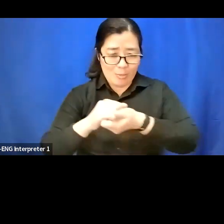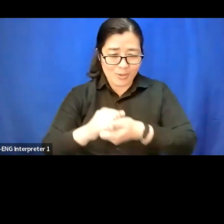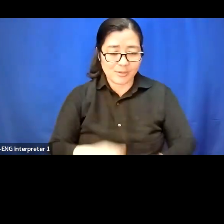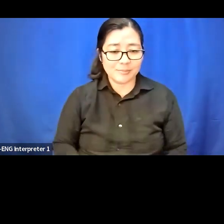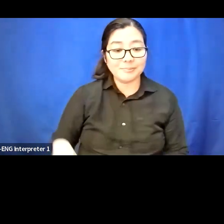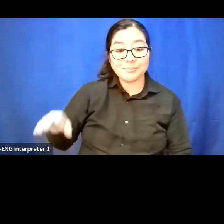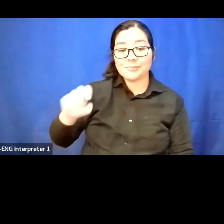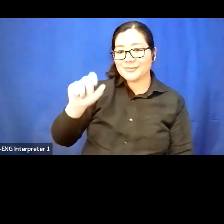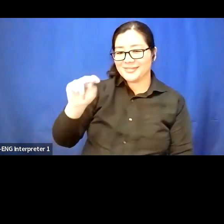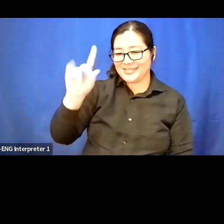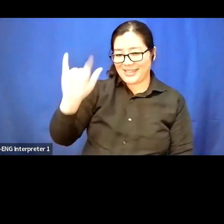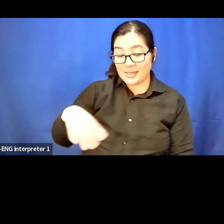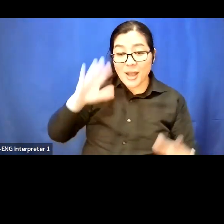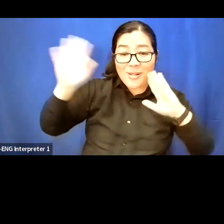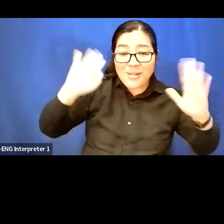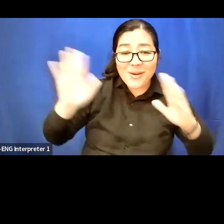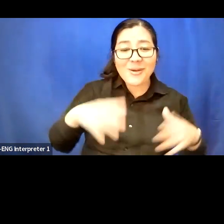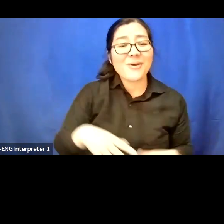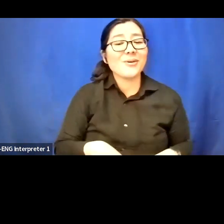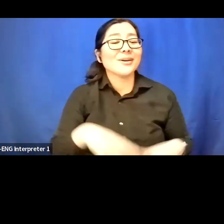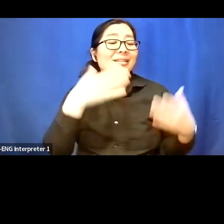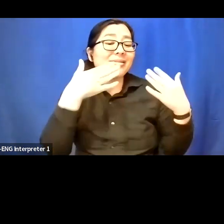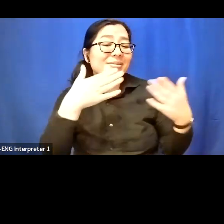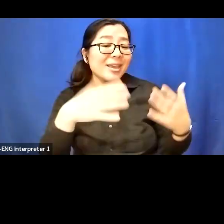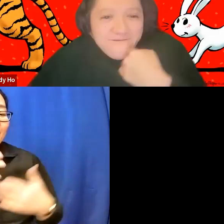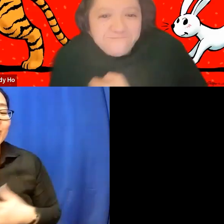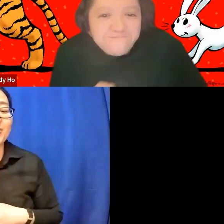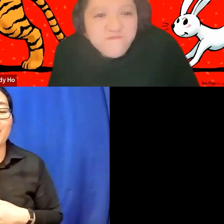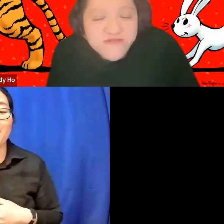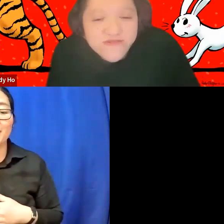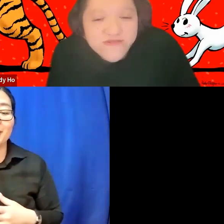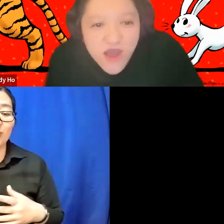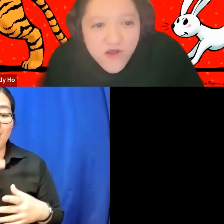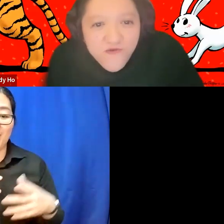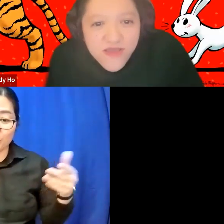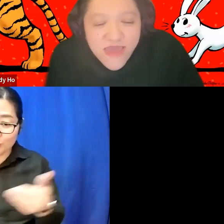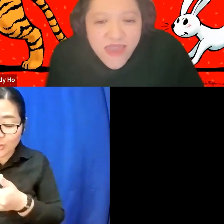Hi everyone, and thank you, Emily, for that introduction.